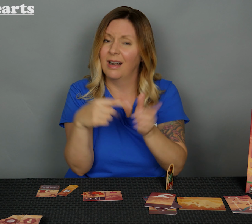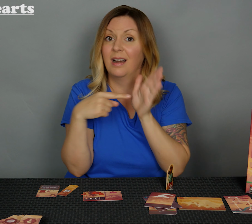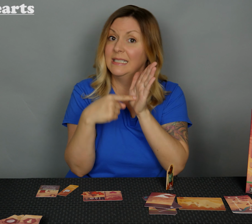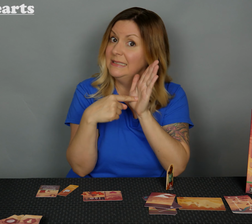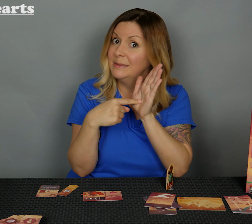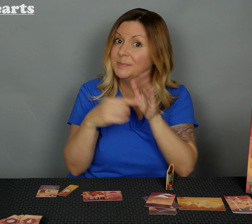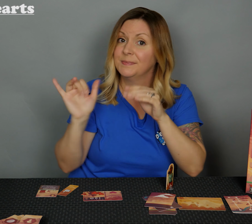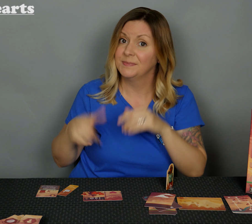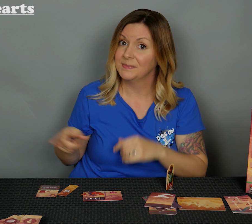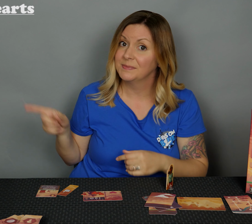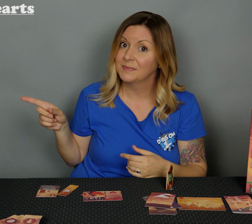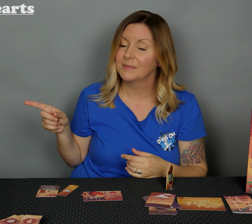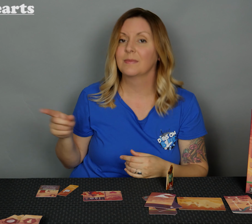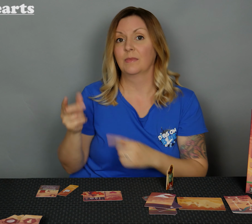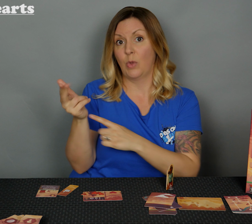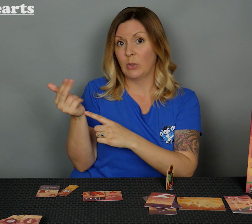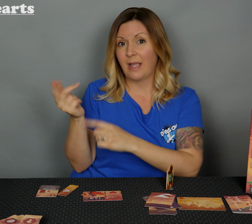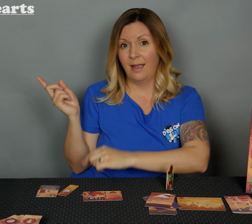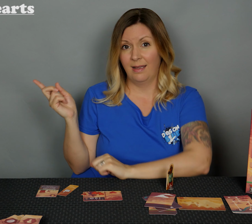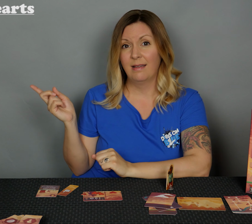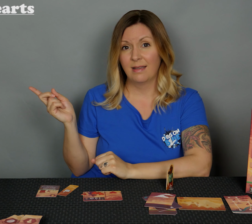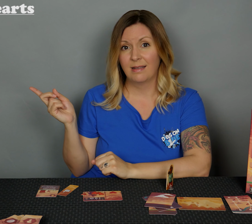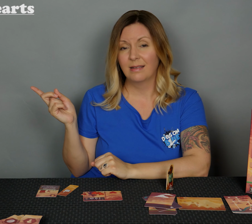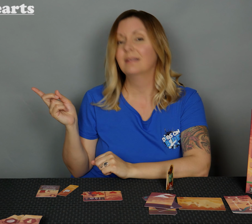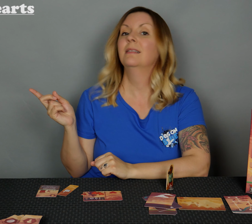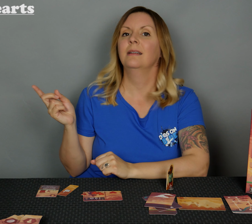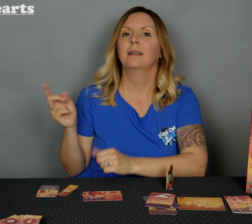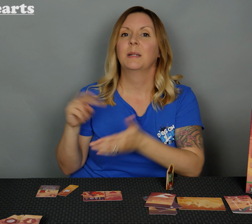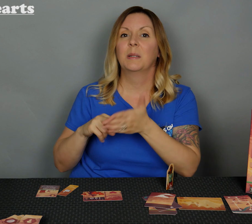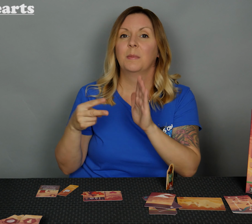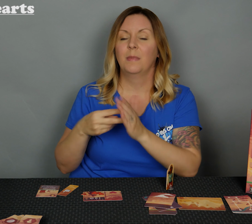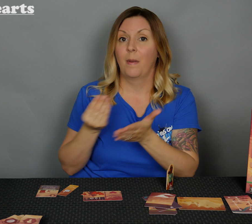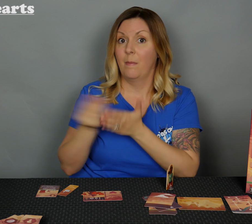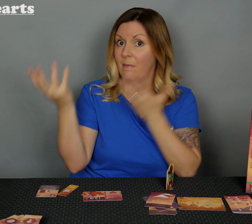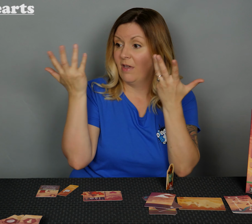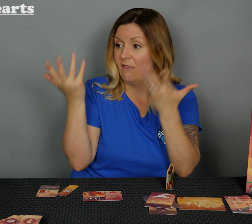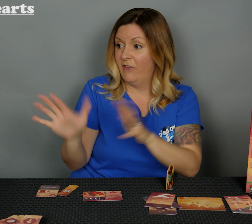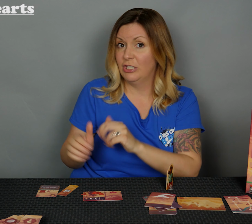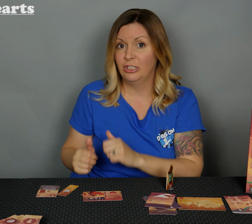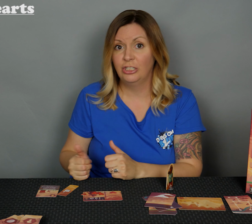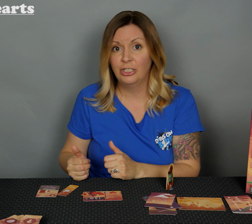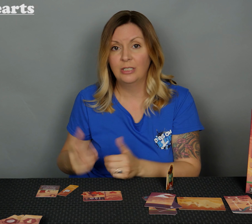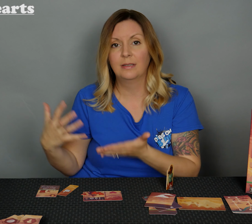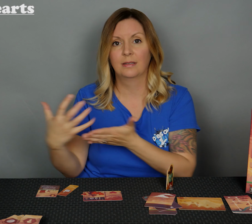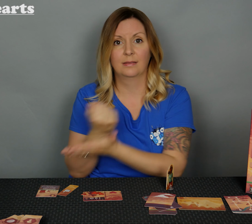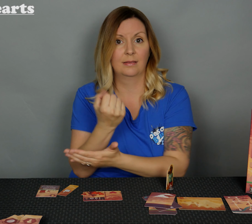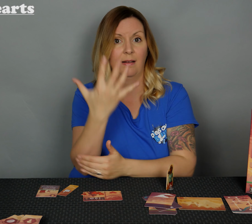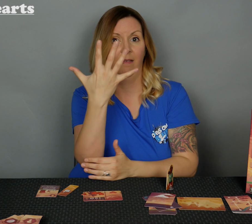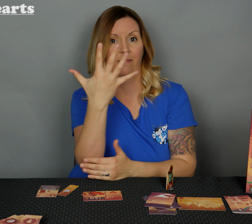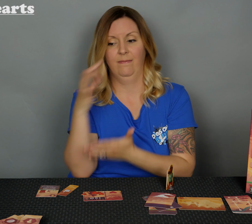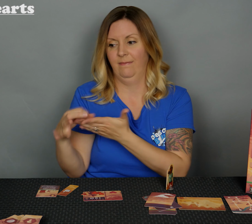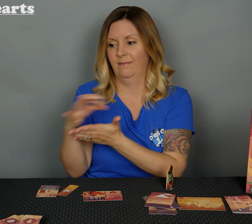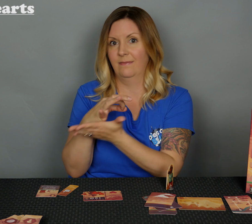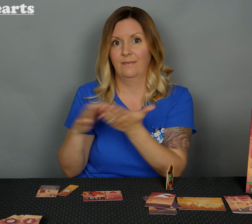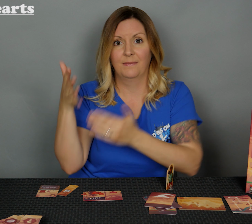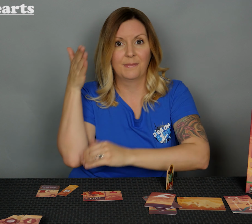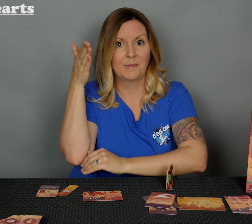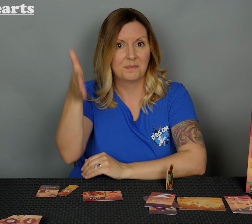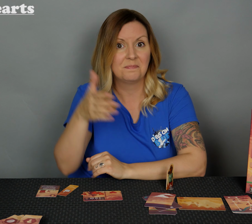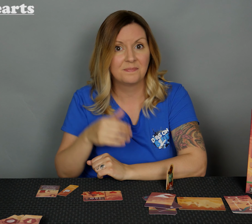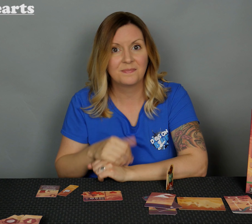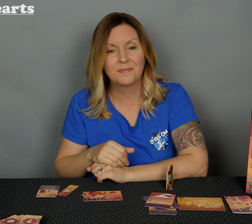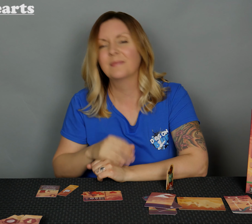For example, when you buy the hotel, you earn 5 coins as a one time occurrence.